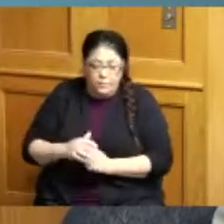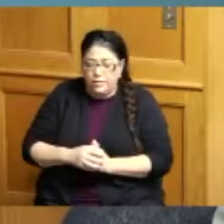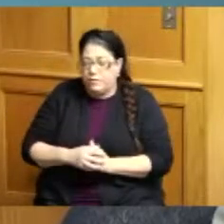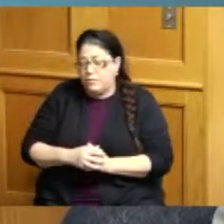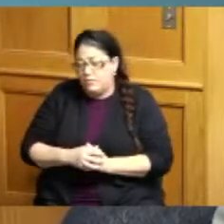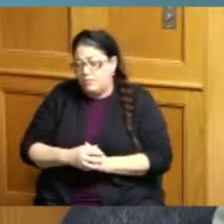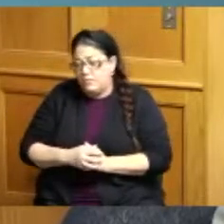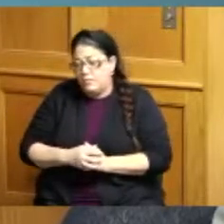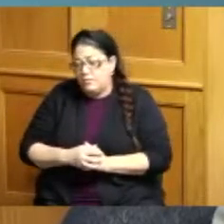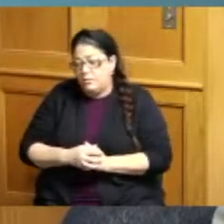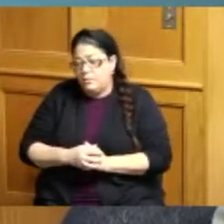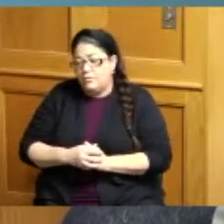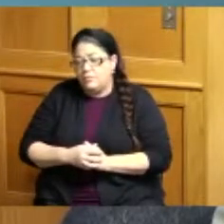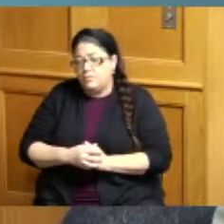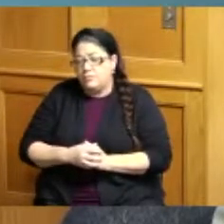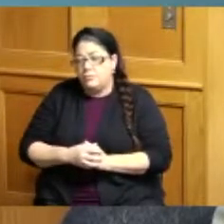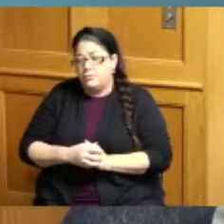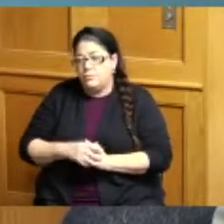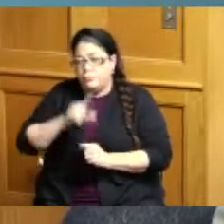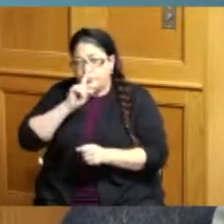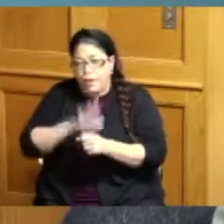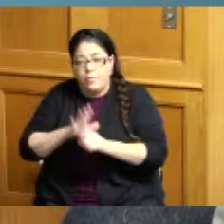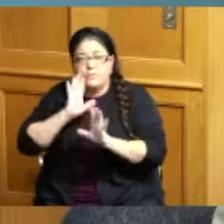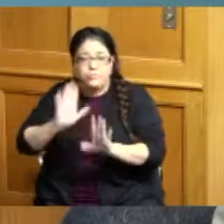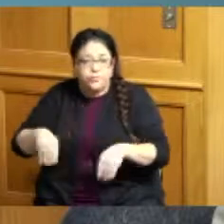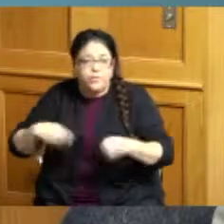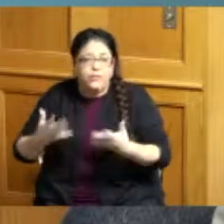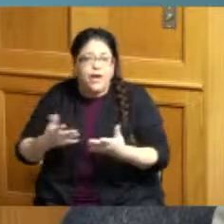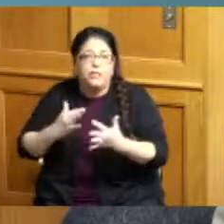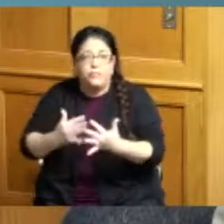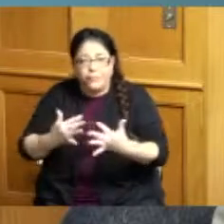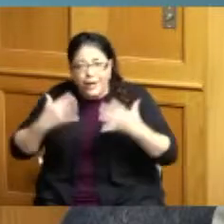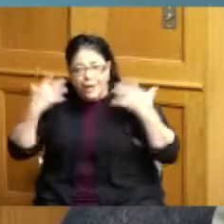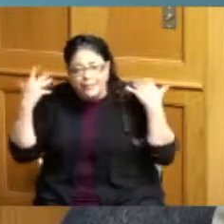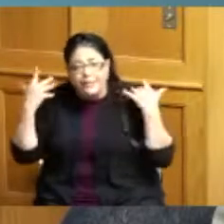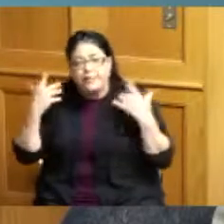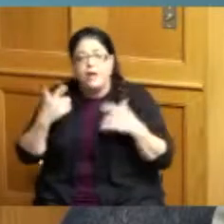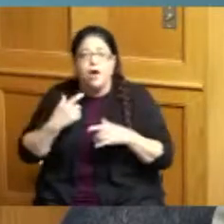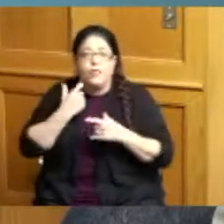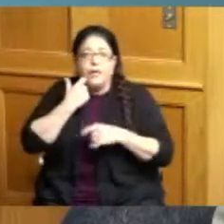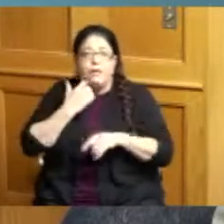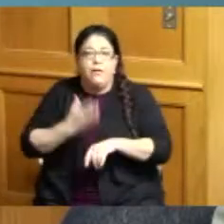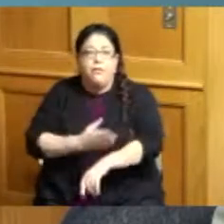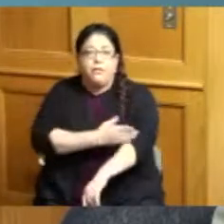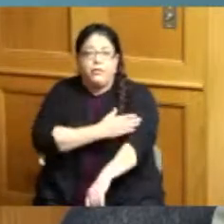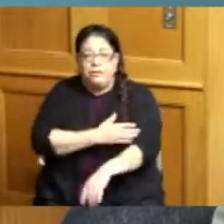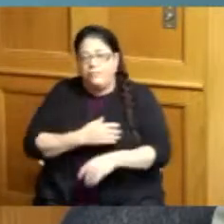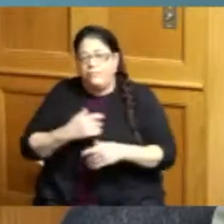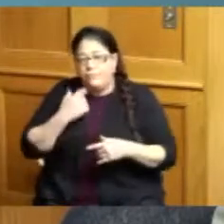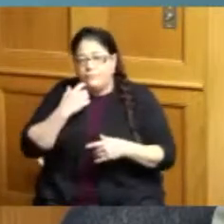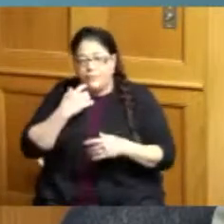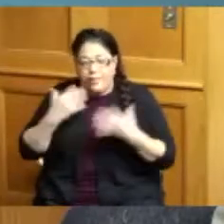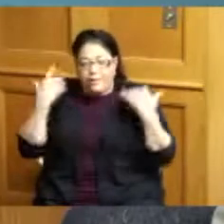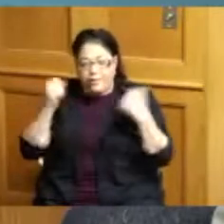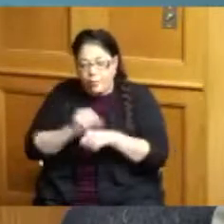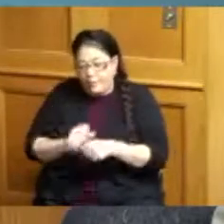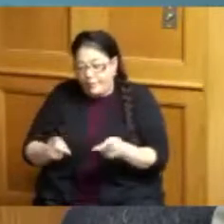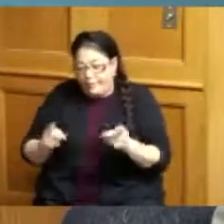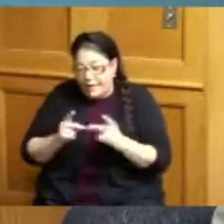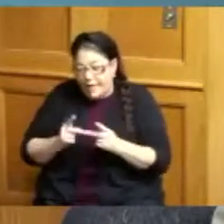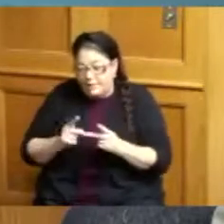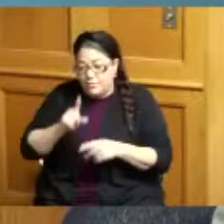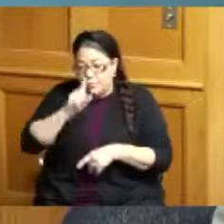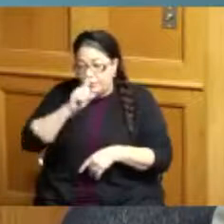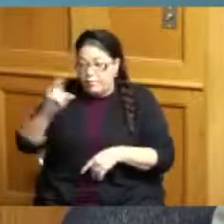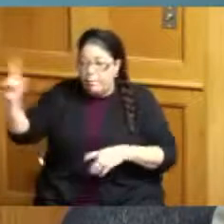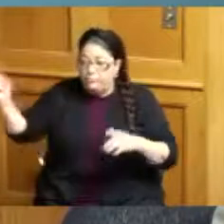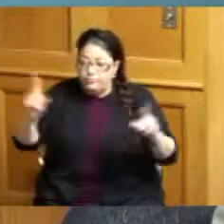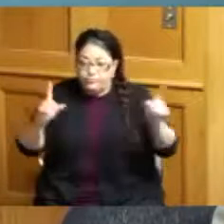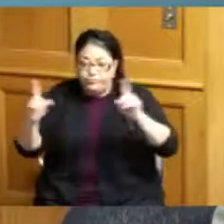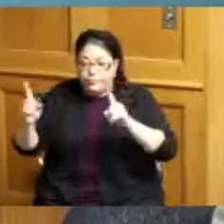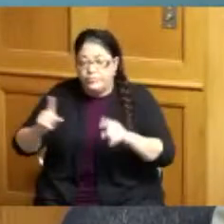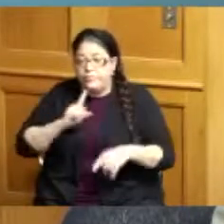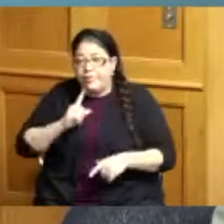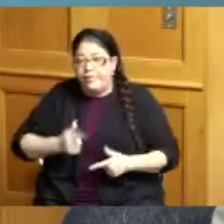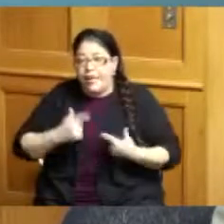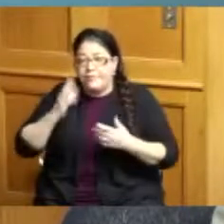a friendly workplace as it relates to recovery and we had some great real life experiences and